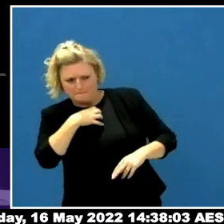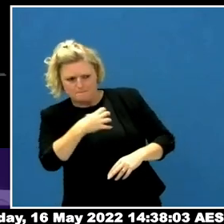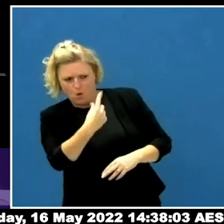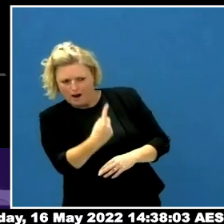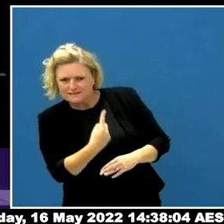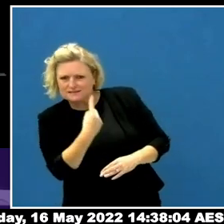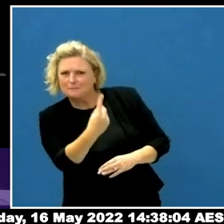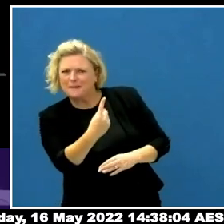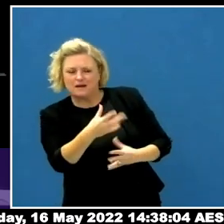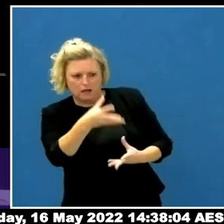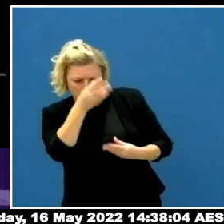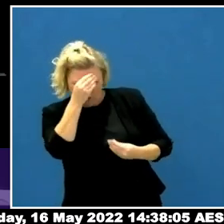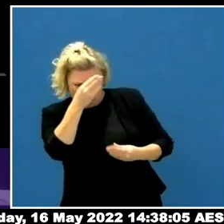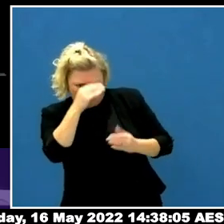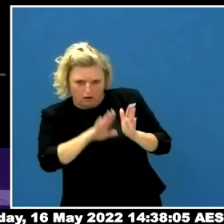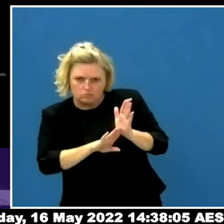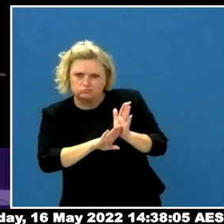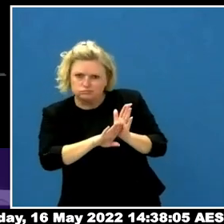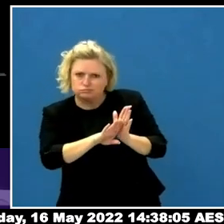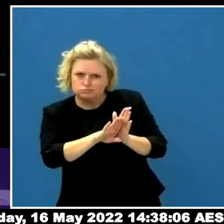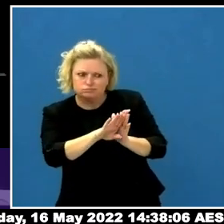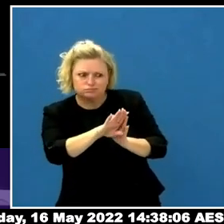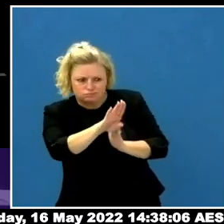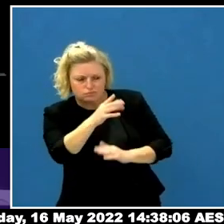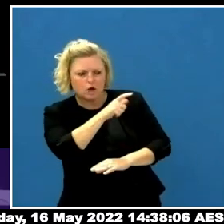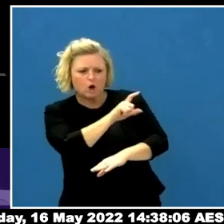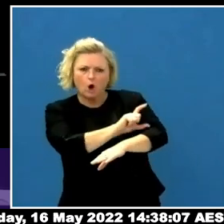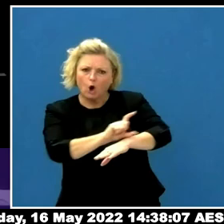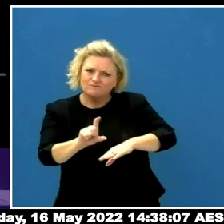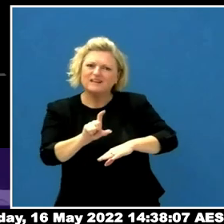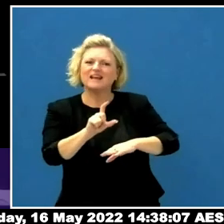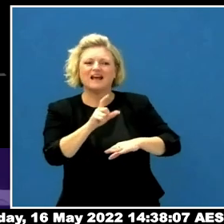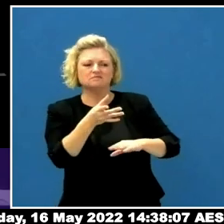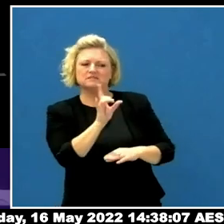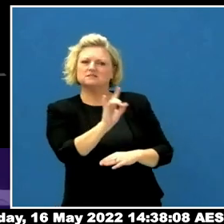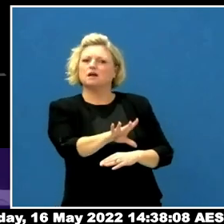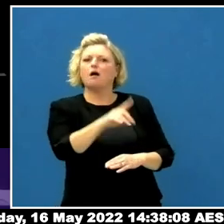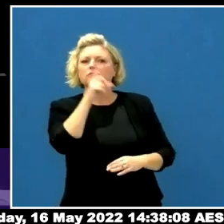He's more confident out in the community. His anxiety levels aren't as high.